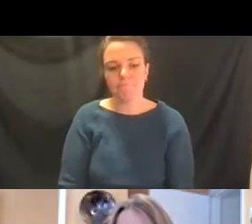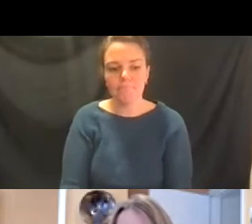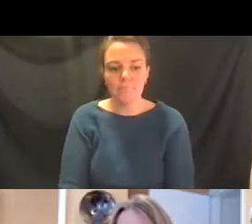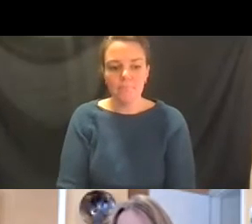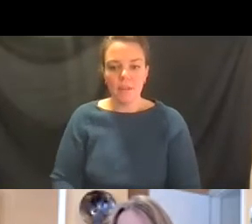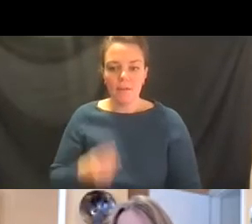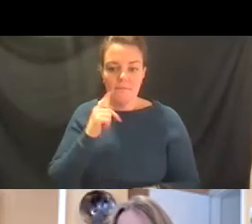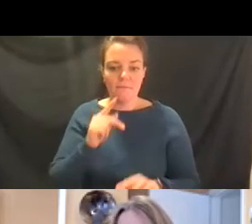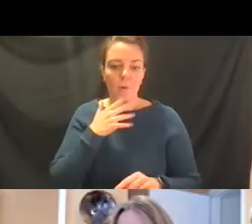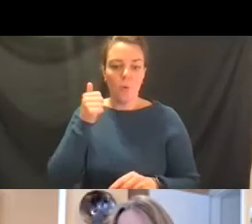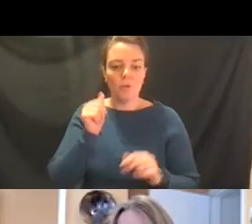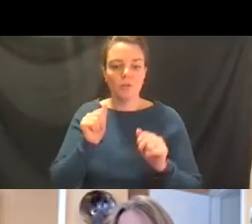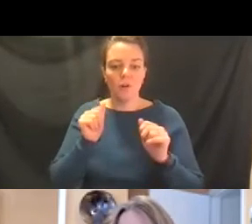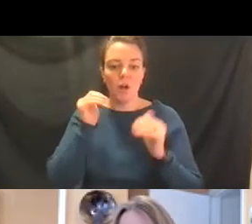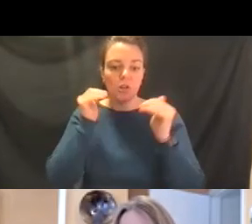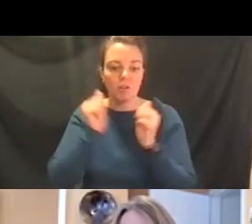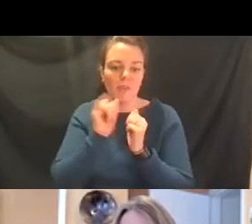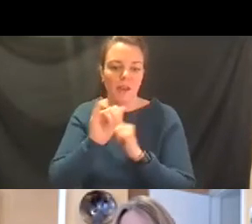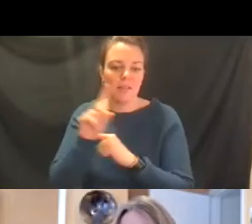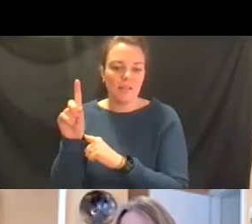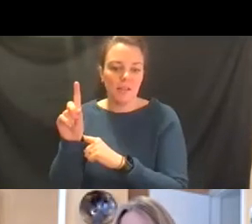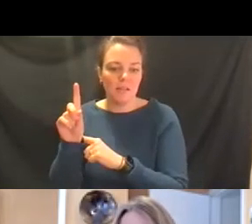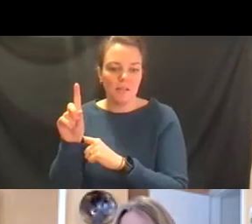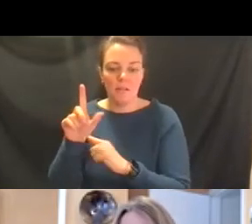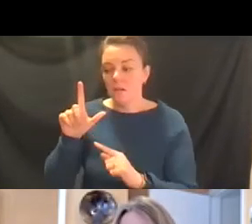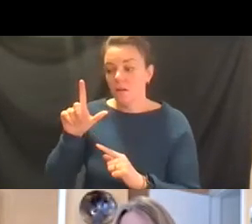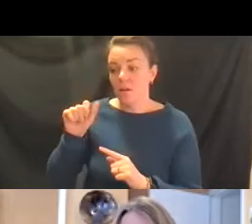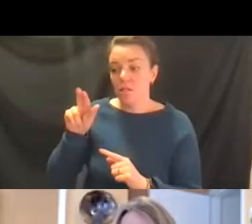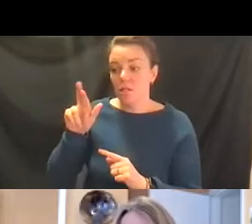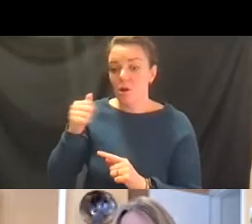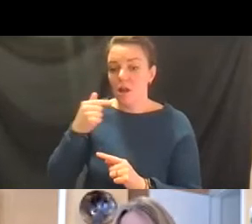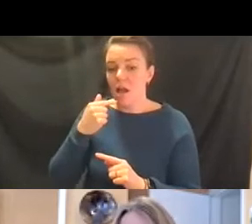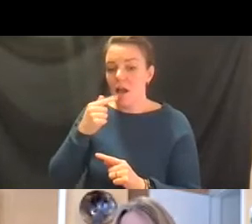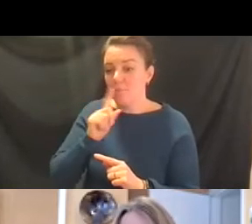go a long way and I'm sure Laura is saying yes Holly Brown. I have something for us to work on.